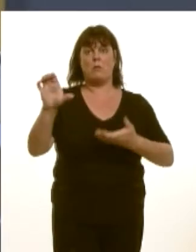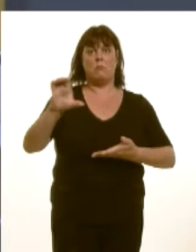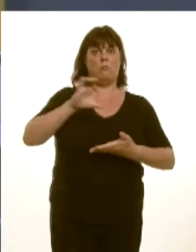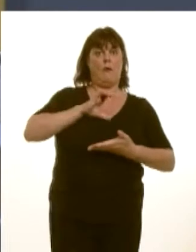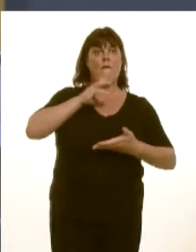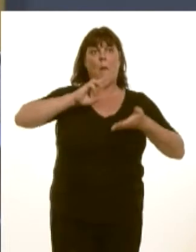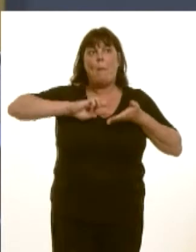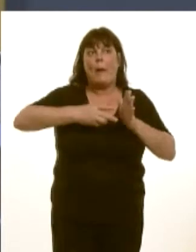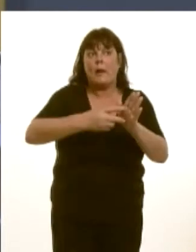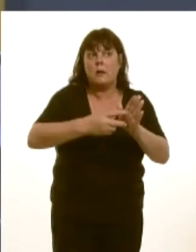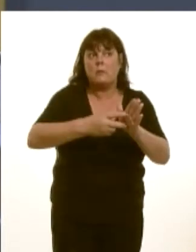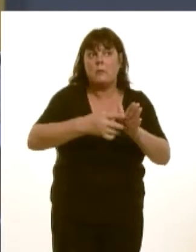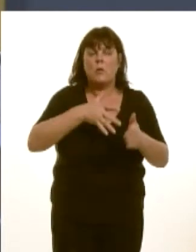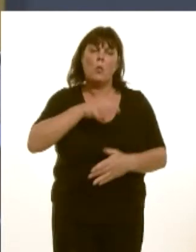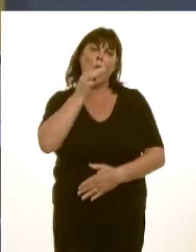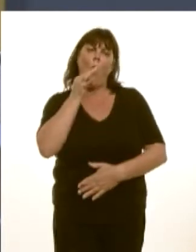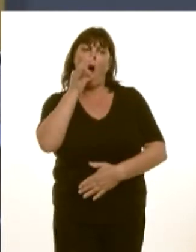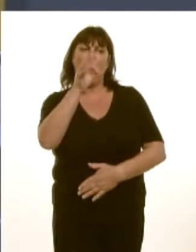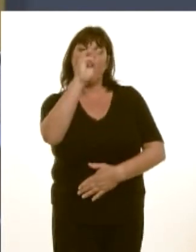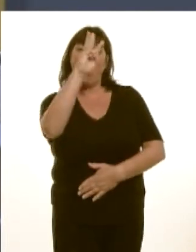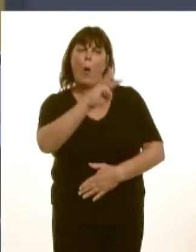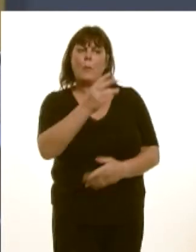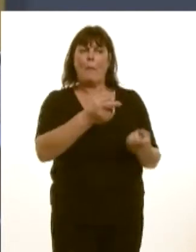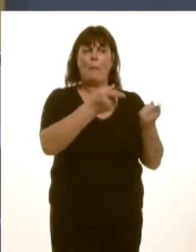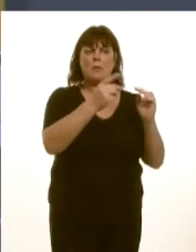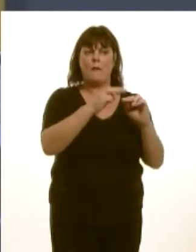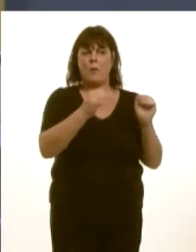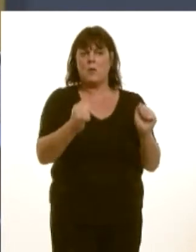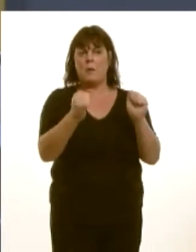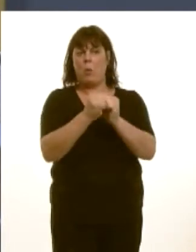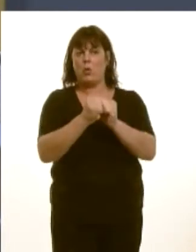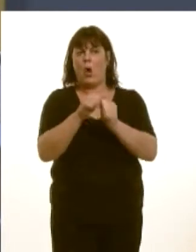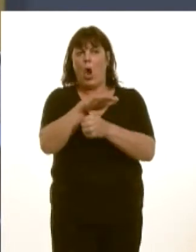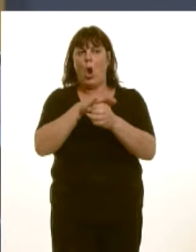Would Welsh Ministers support Welsh local authorities that wish to implement a de facto